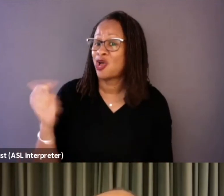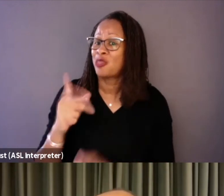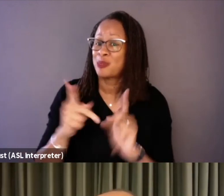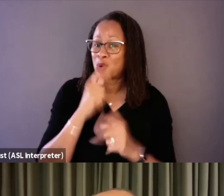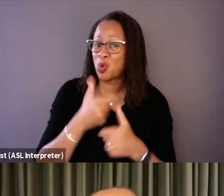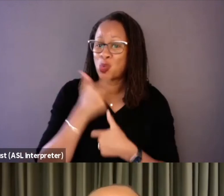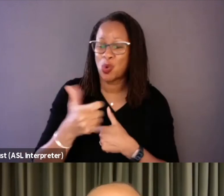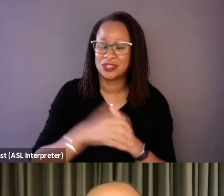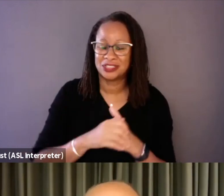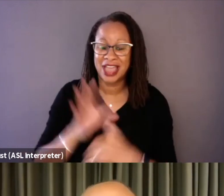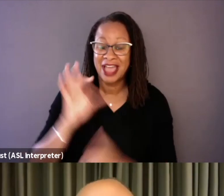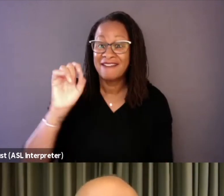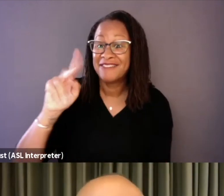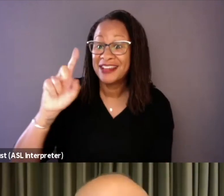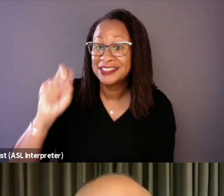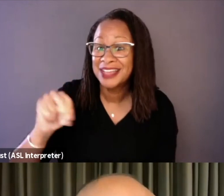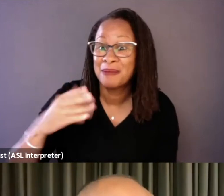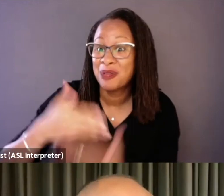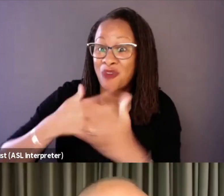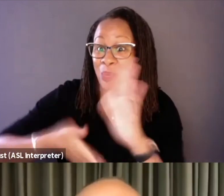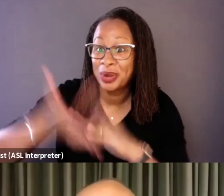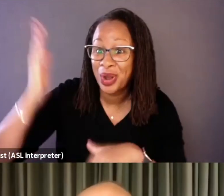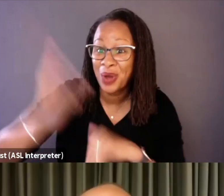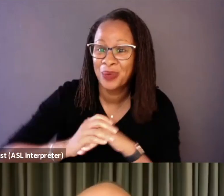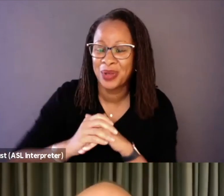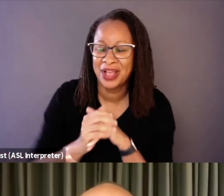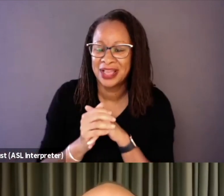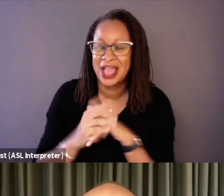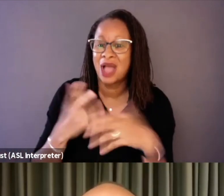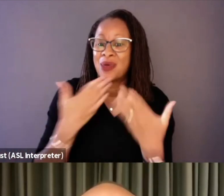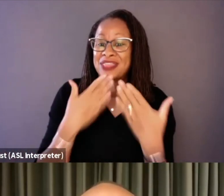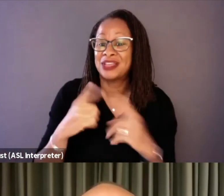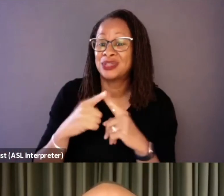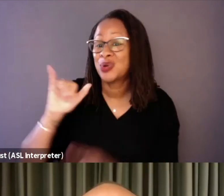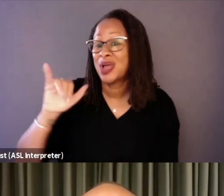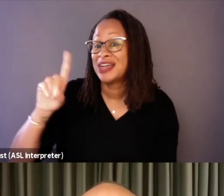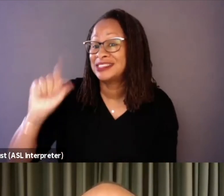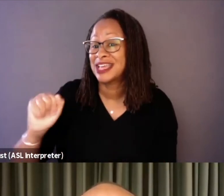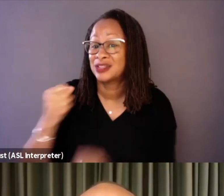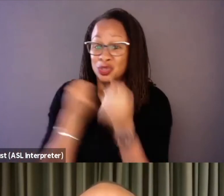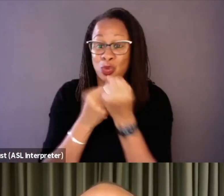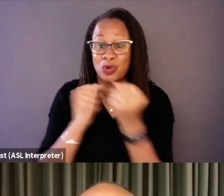Just before we go. I do have to say thank you to the IDA because the support of this film from the IDA